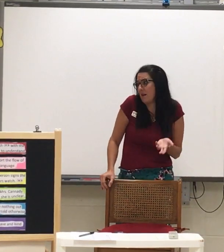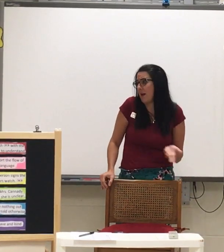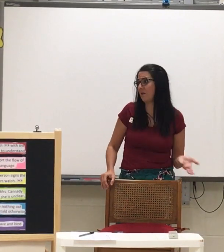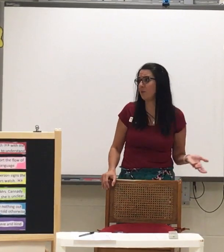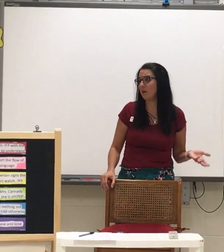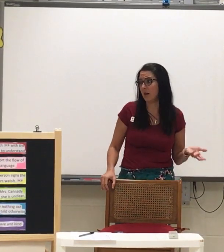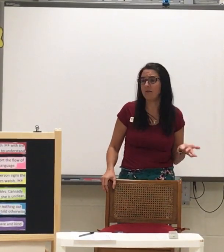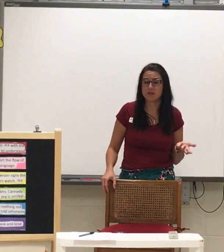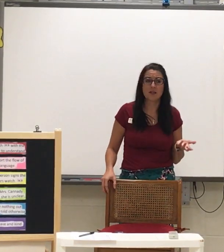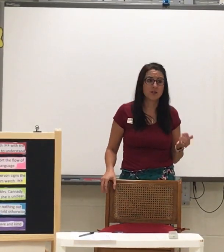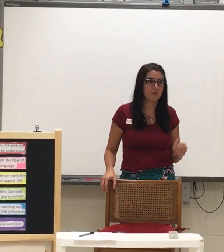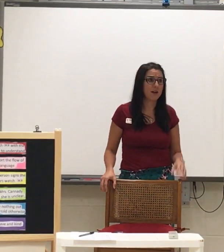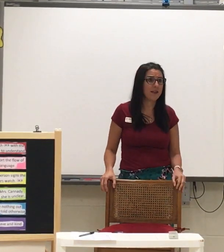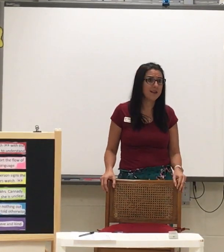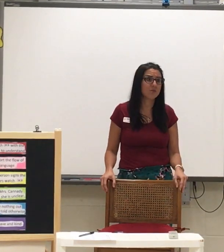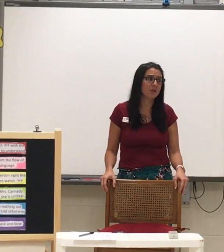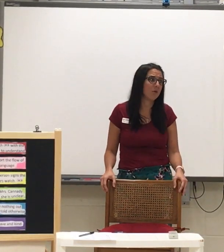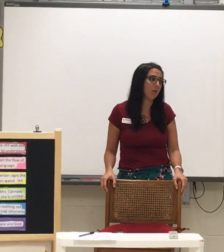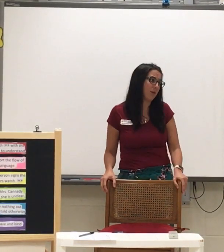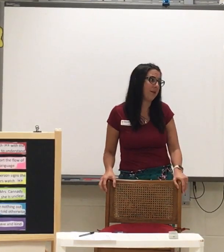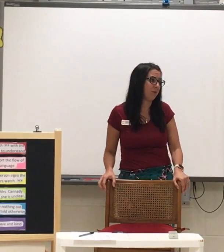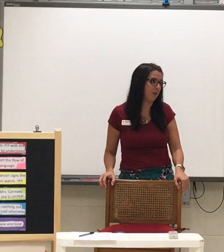kind of boring conversation right and that's really what we're gonna be doing